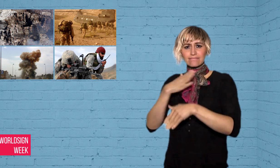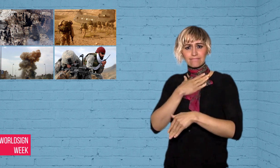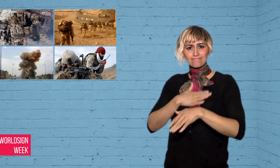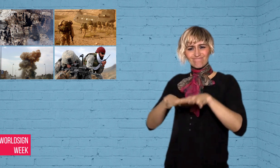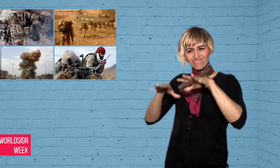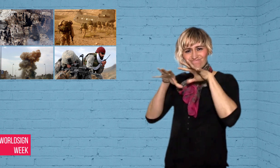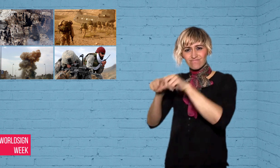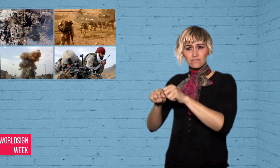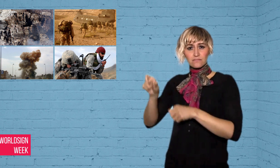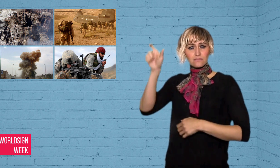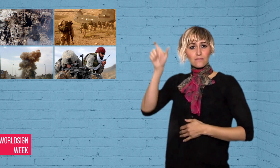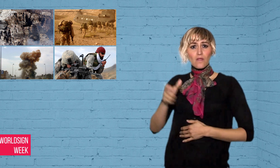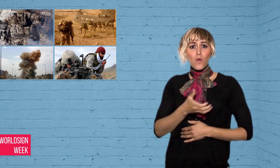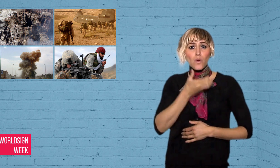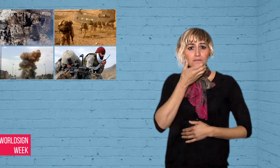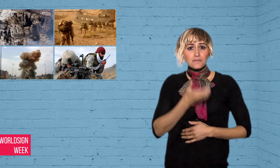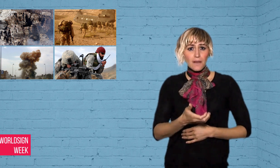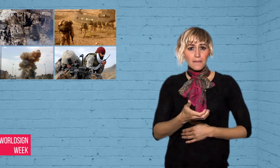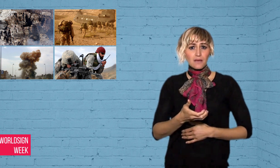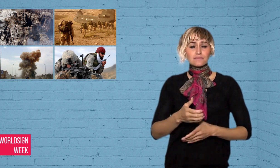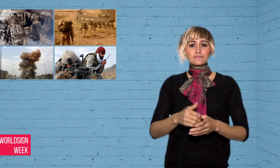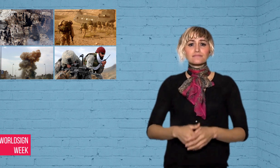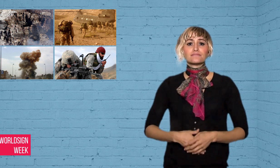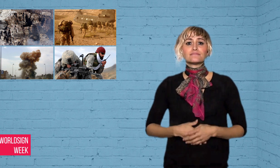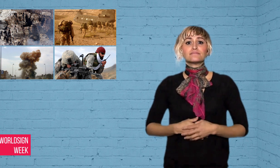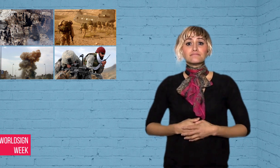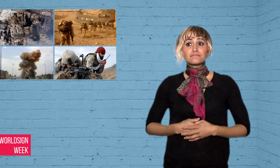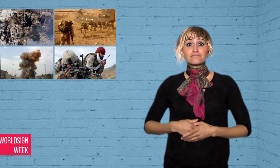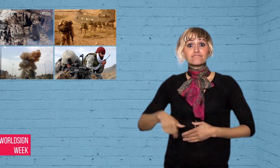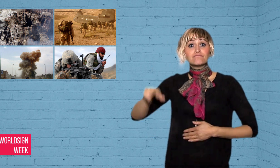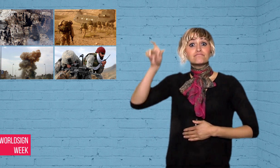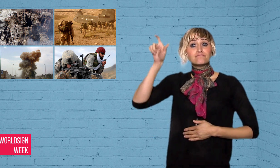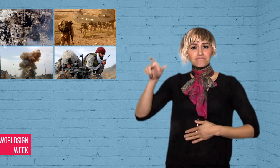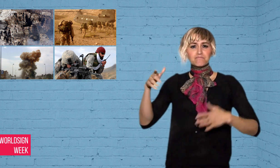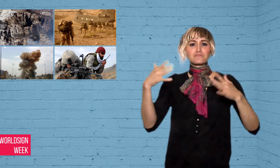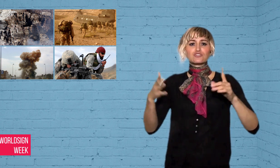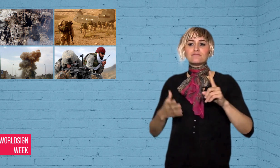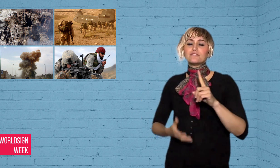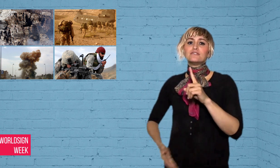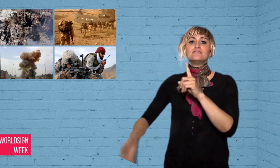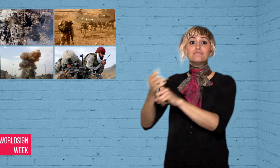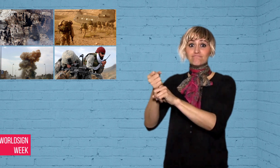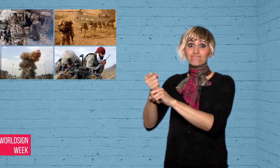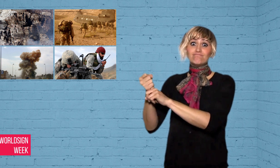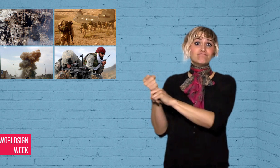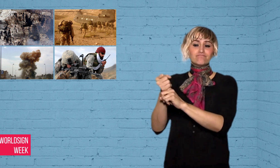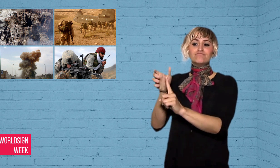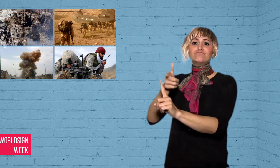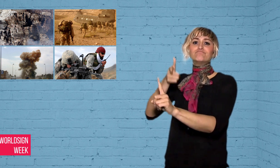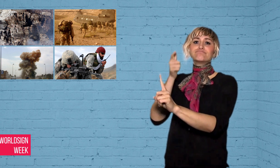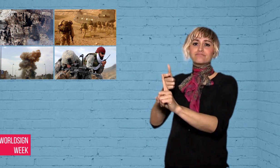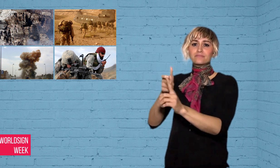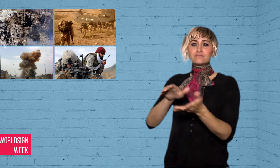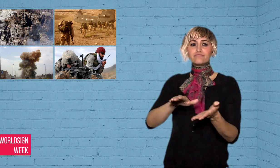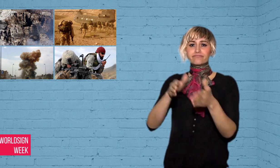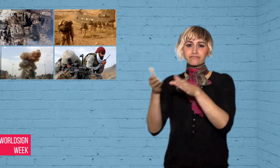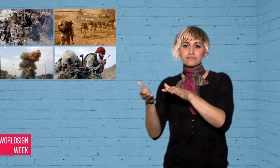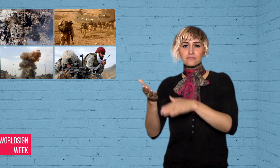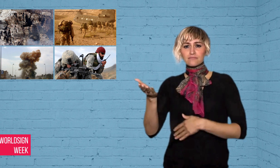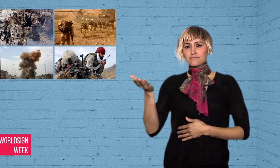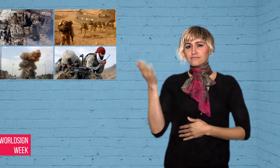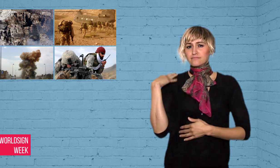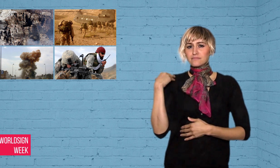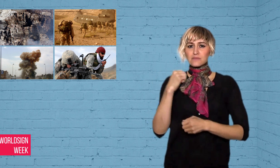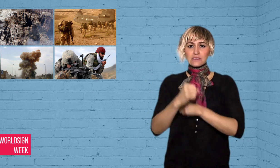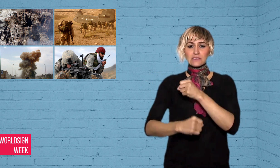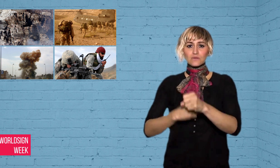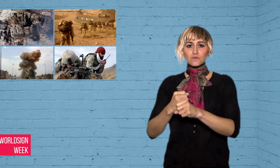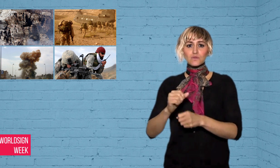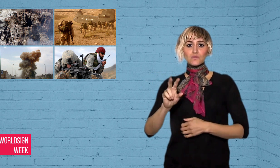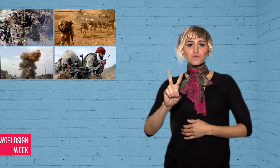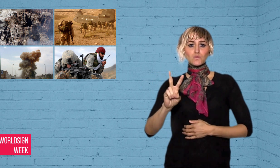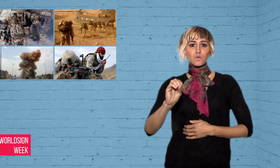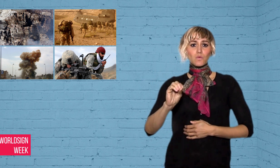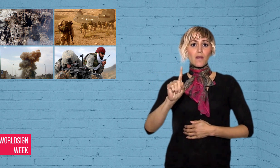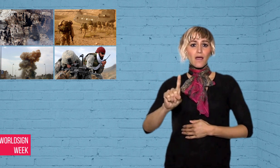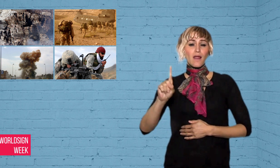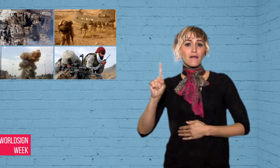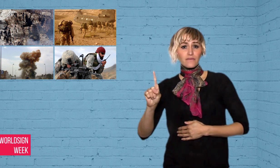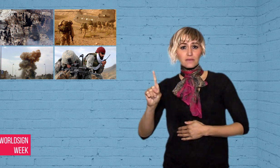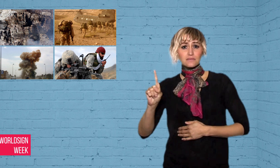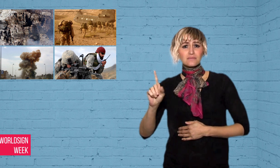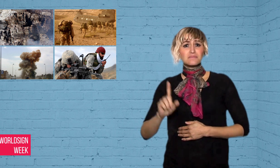He was caught and killed in 2011 but